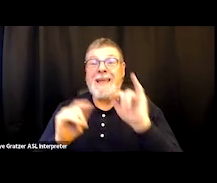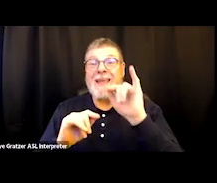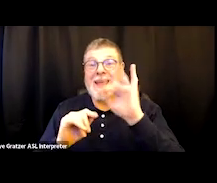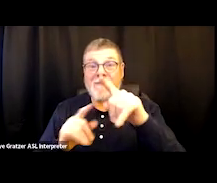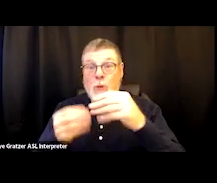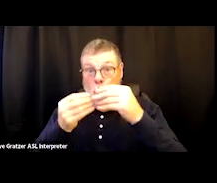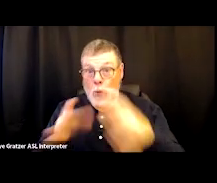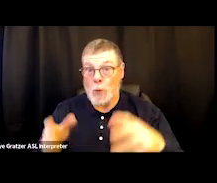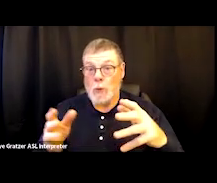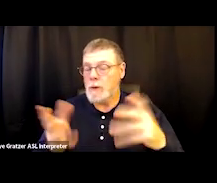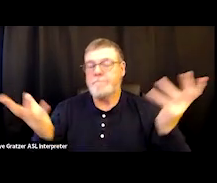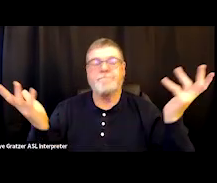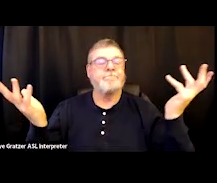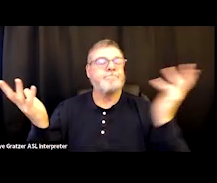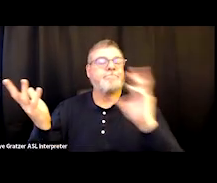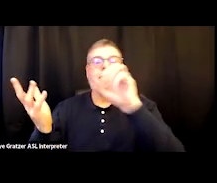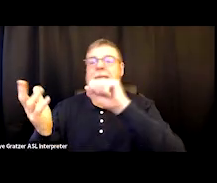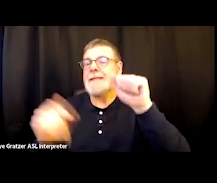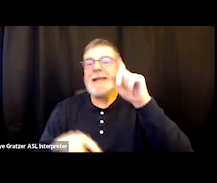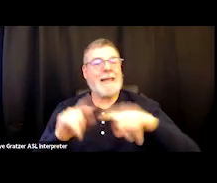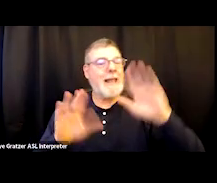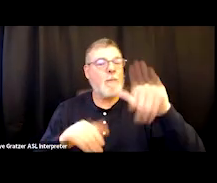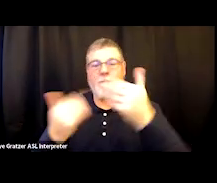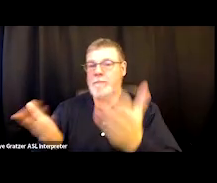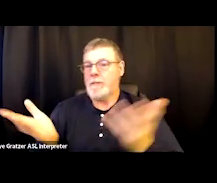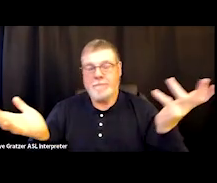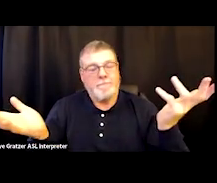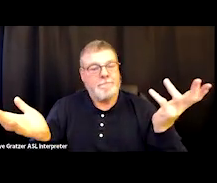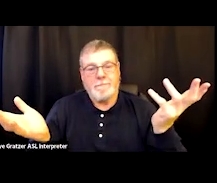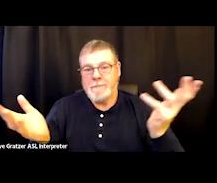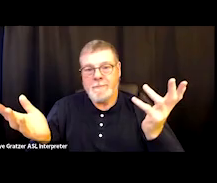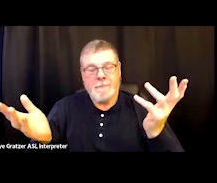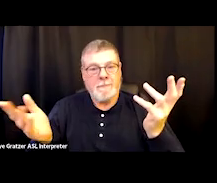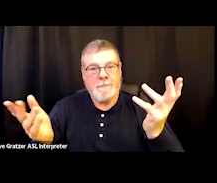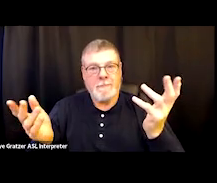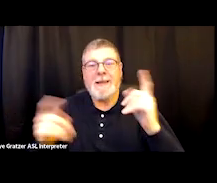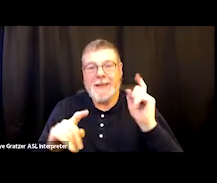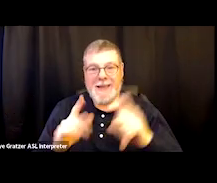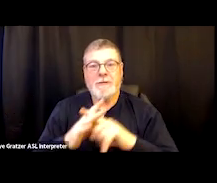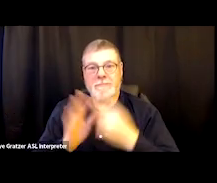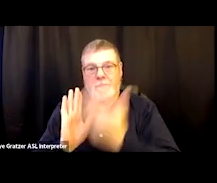Social Security is unable to provide you with this, so you won't be able to get back into the application. So it's important to write that down